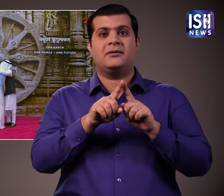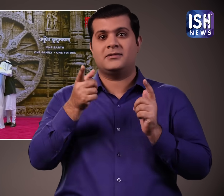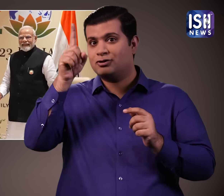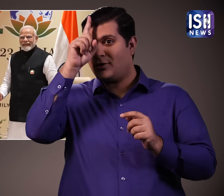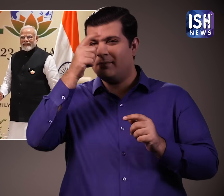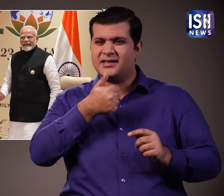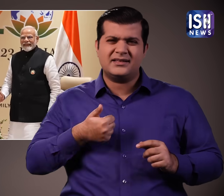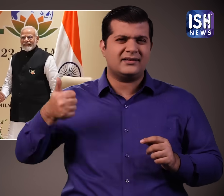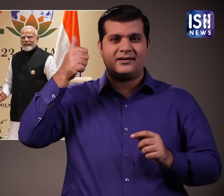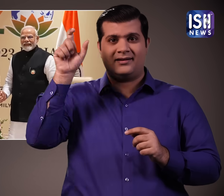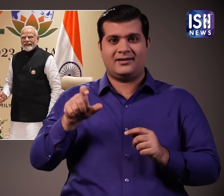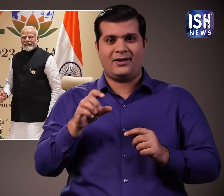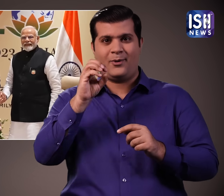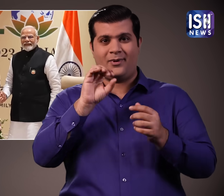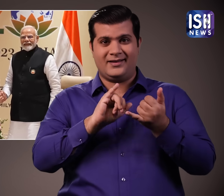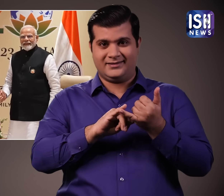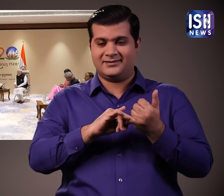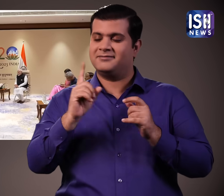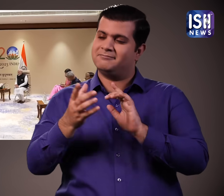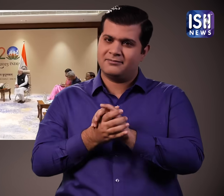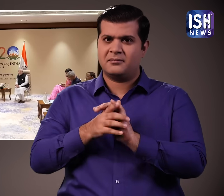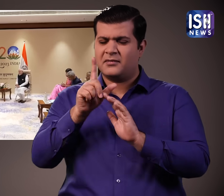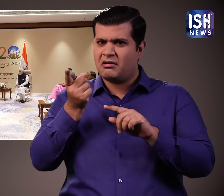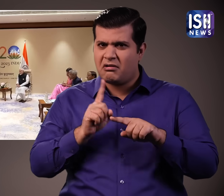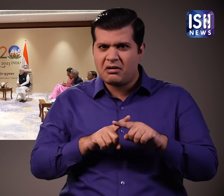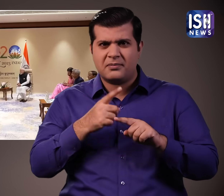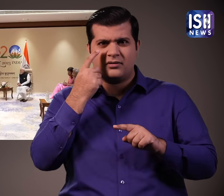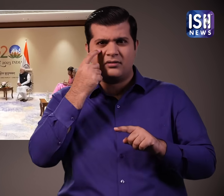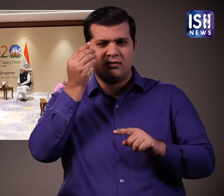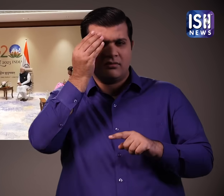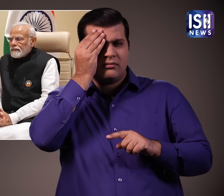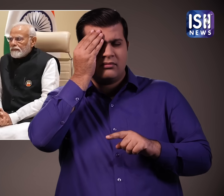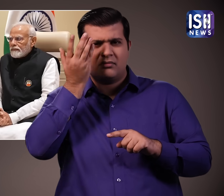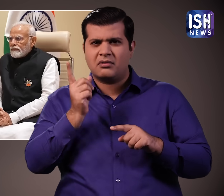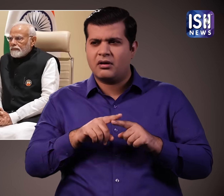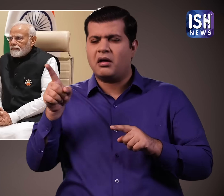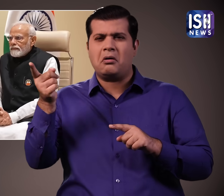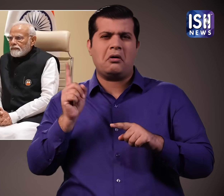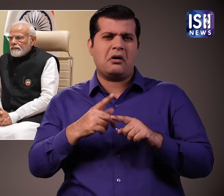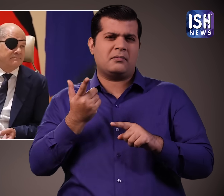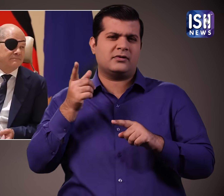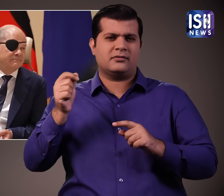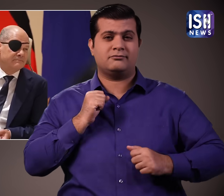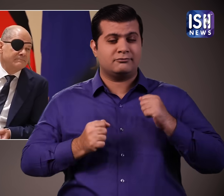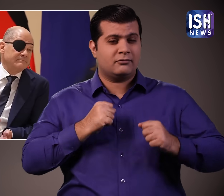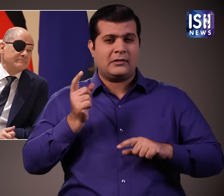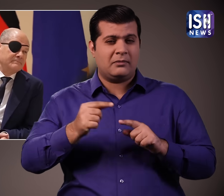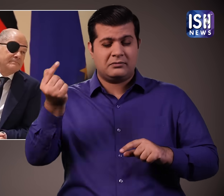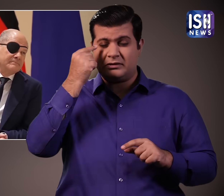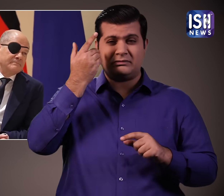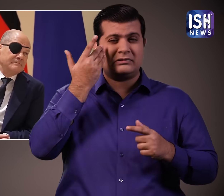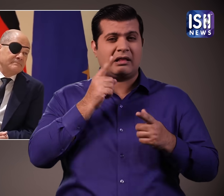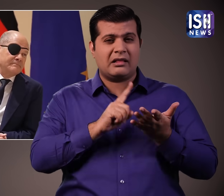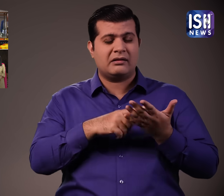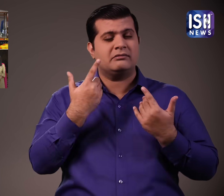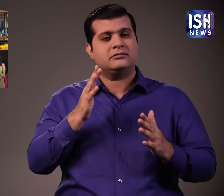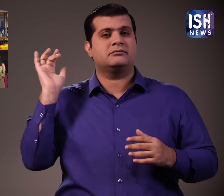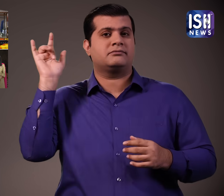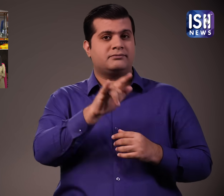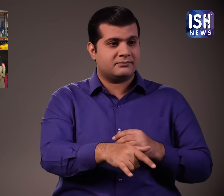German Chancellor Olaf Scholz, who injured his eyes during a jogging incident, arrived at the summit wearing an eye patch.